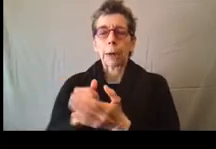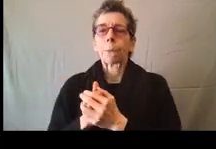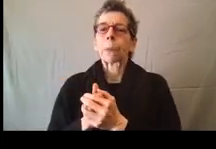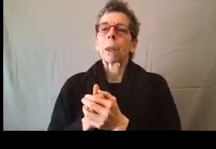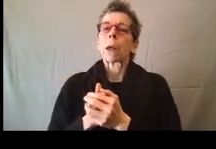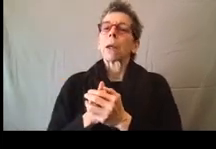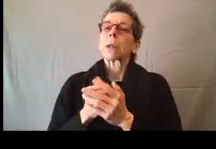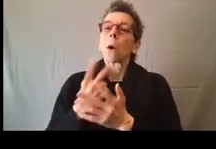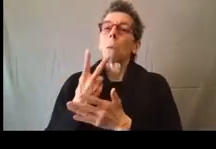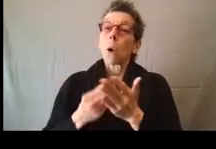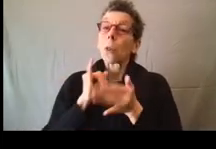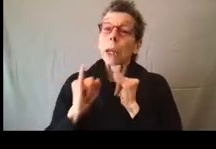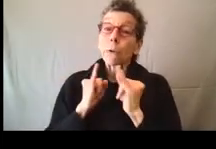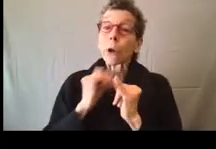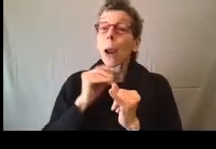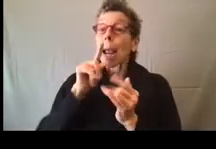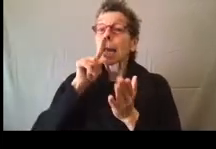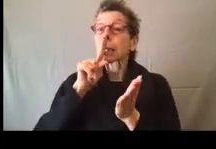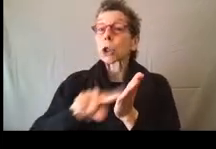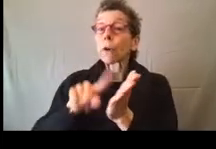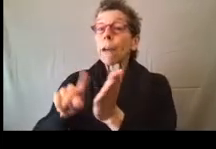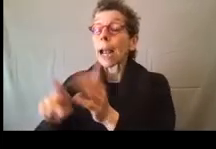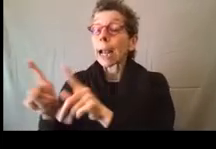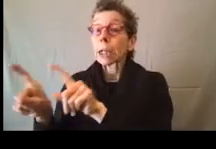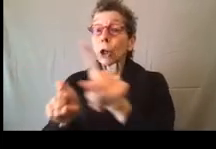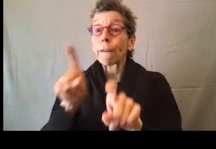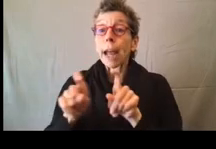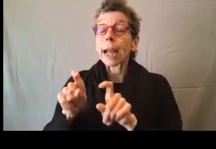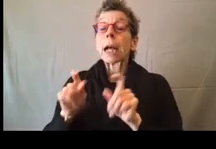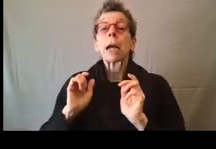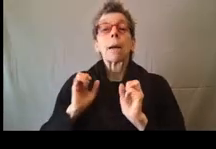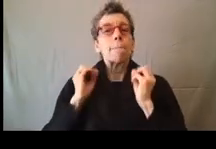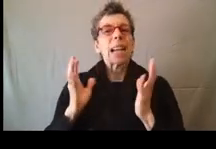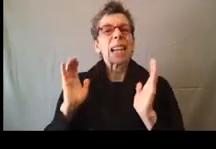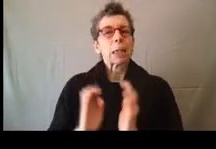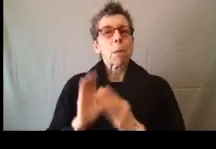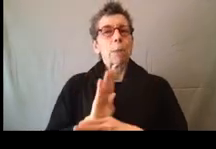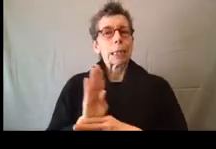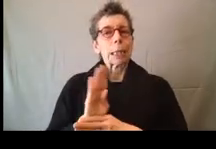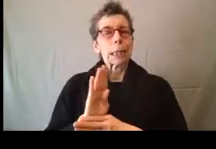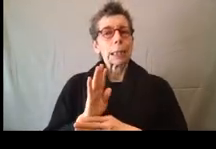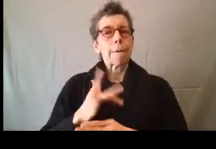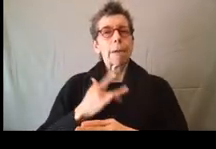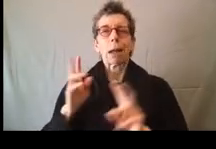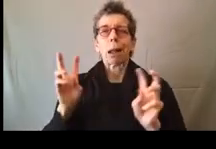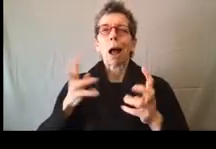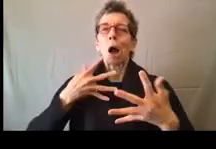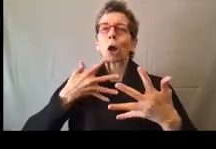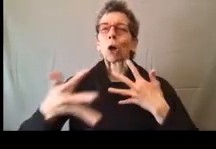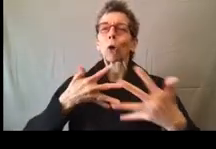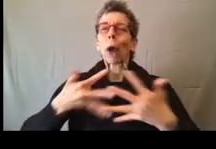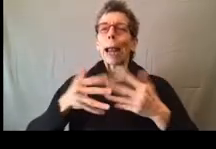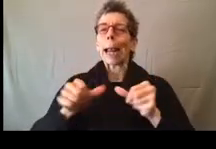we found that small business employers experienced many gray areas when they talk about implementing